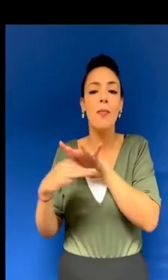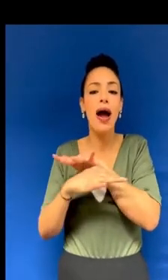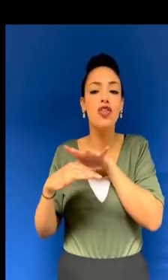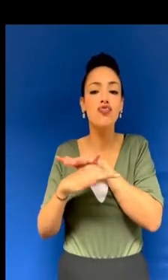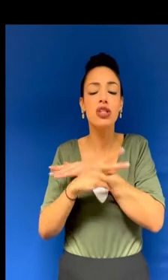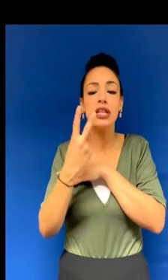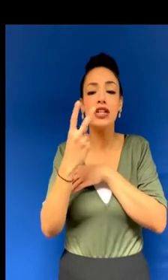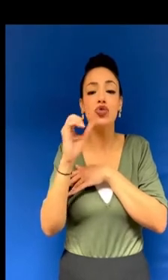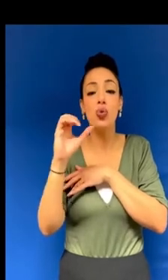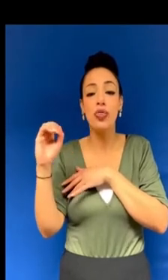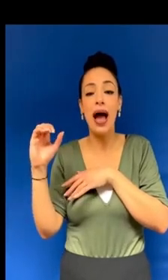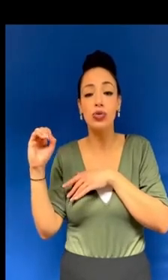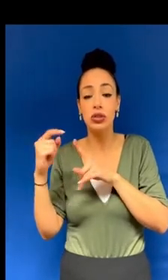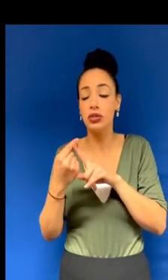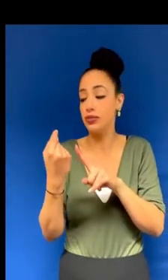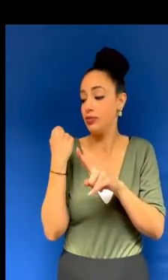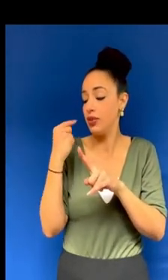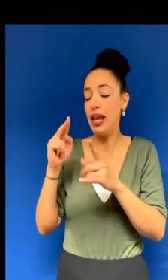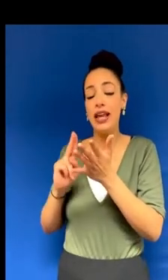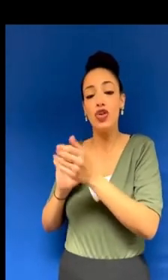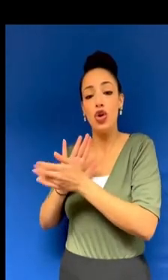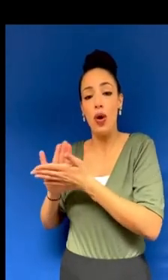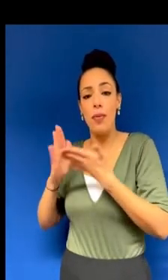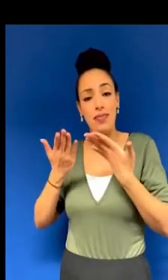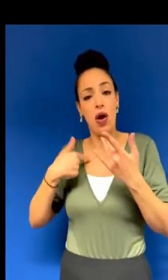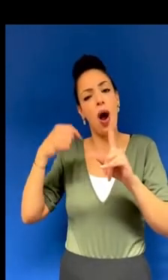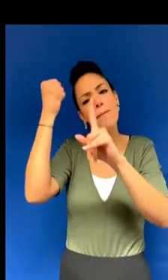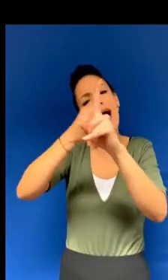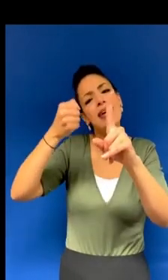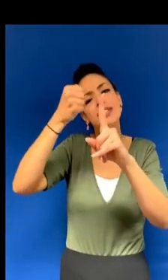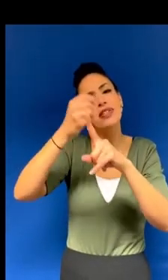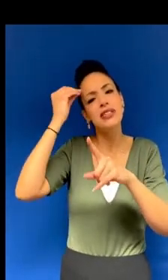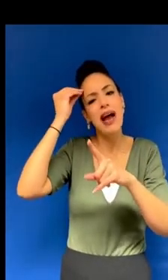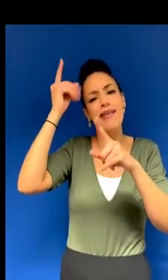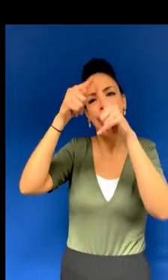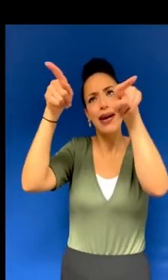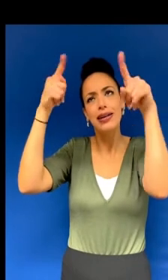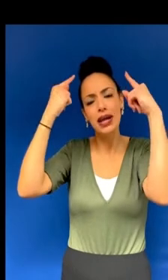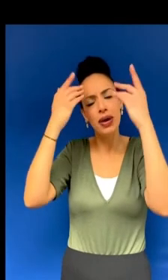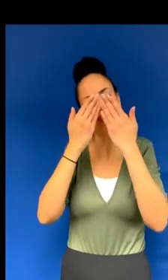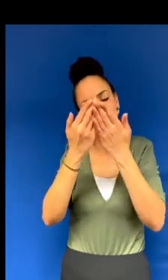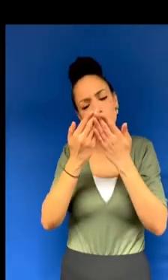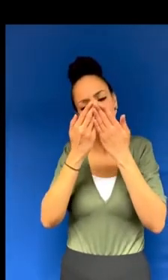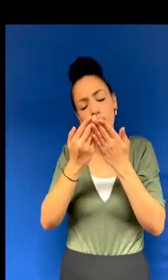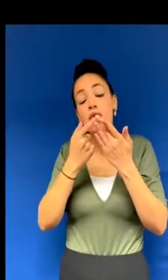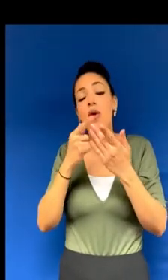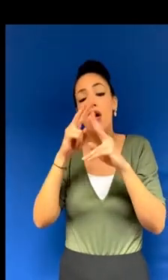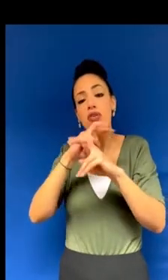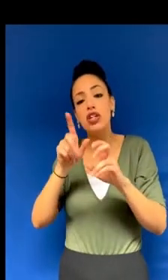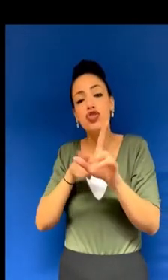My name is Yeshin and I set up DOST Center for Young Refugees and Migrants in 2000 in Newham.